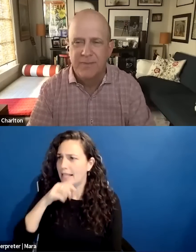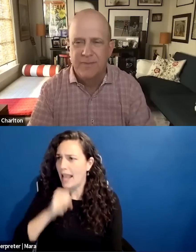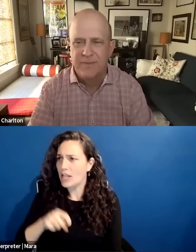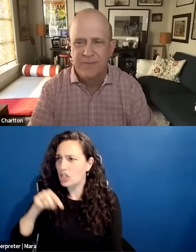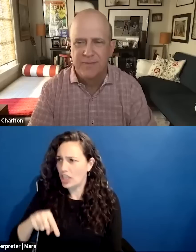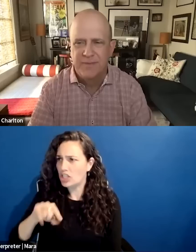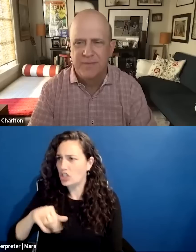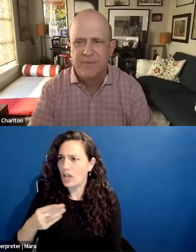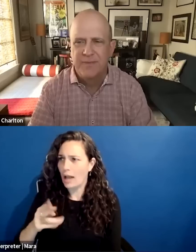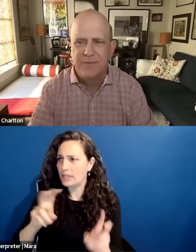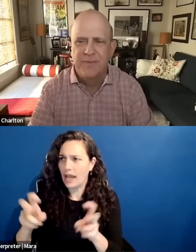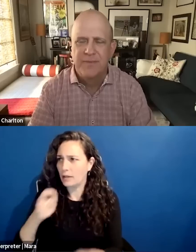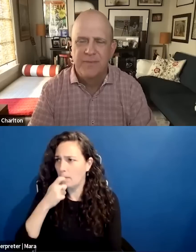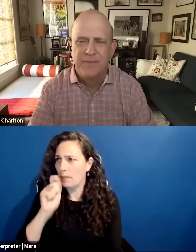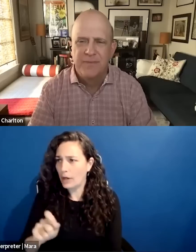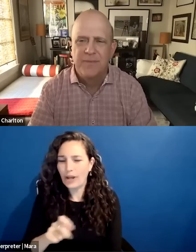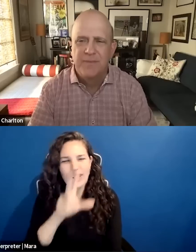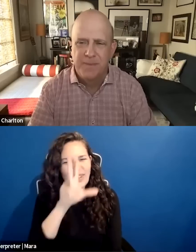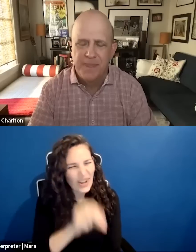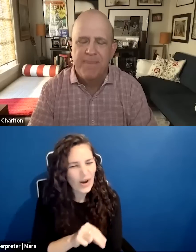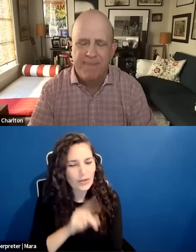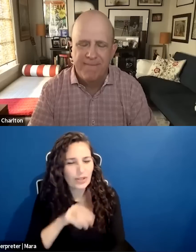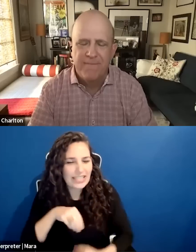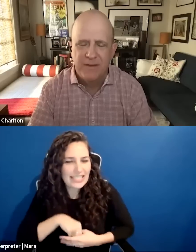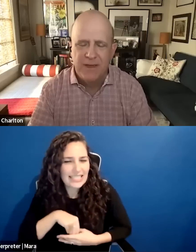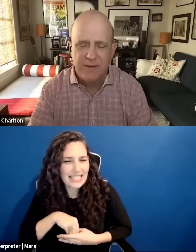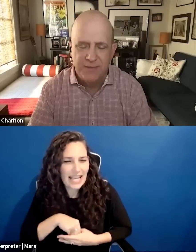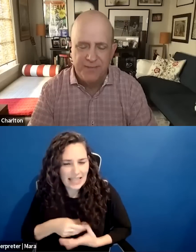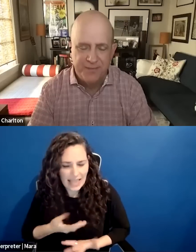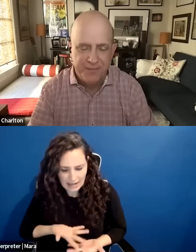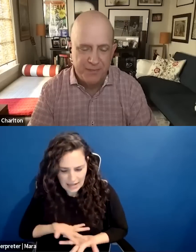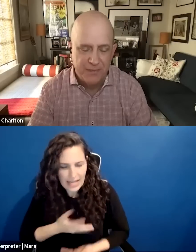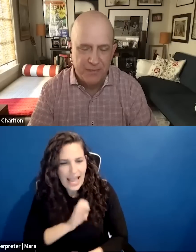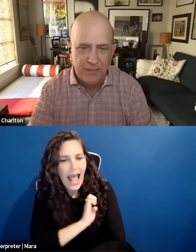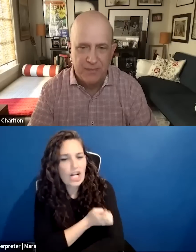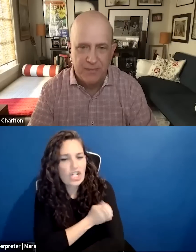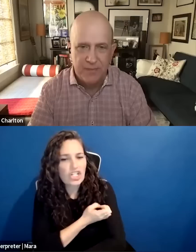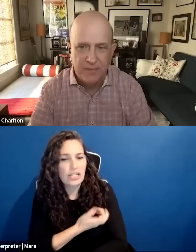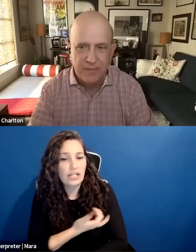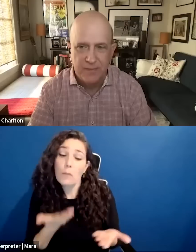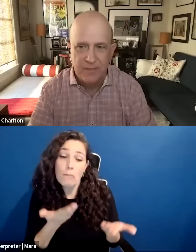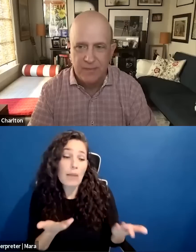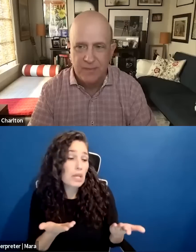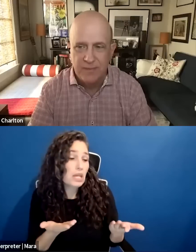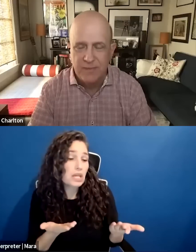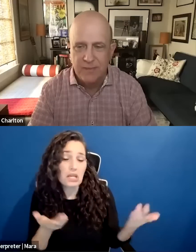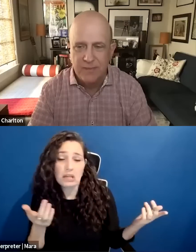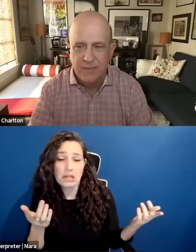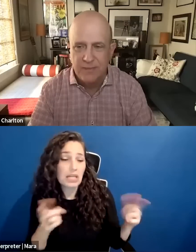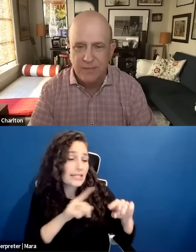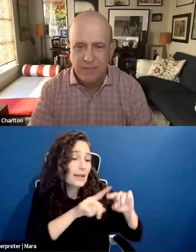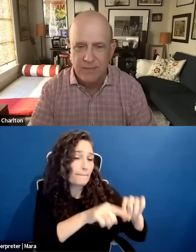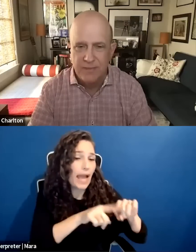that essence of you and what is the energy and maybe that lends itself to certain professions